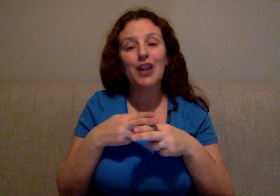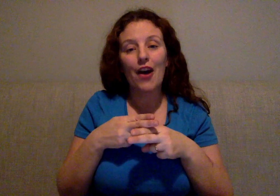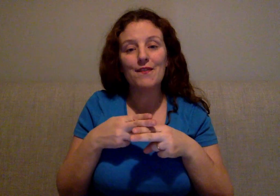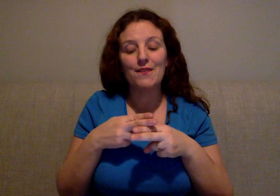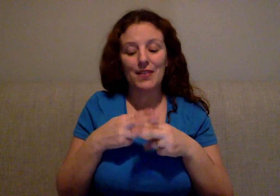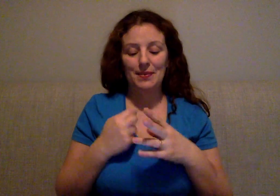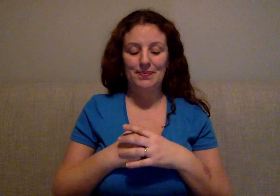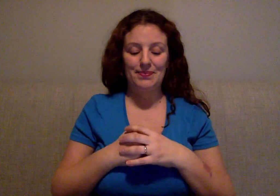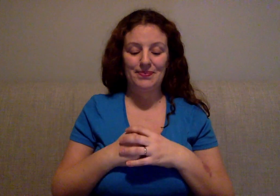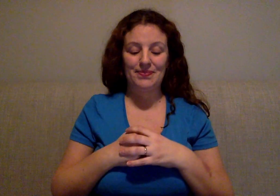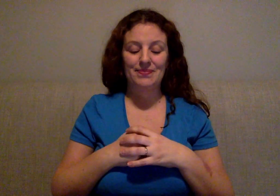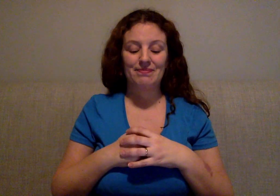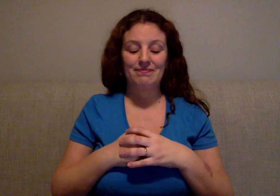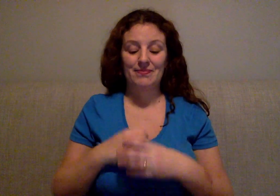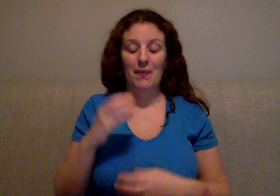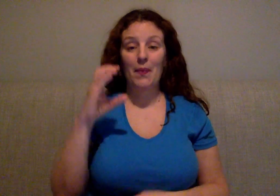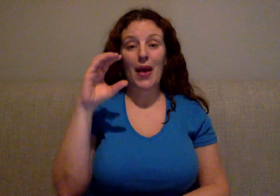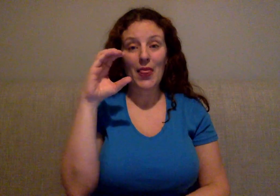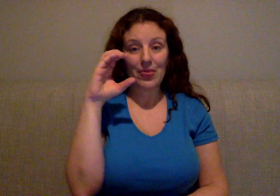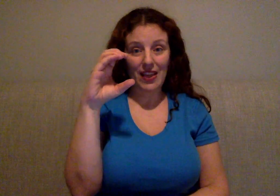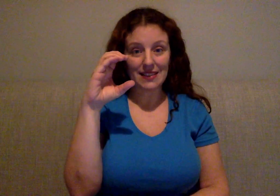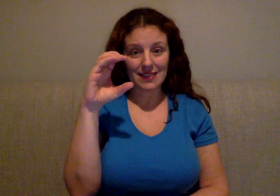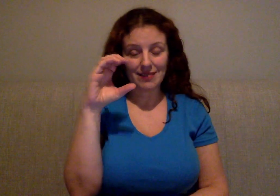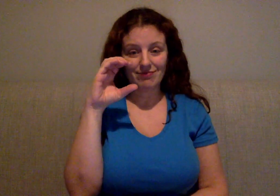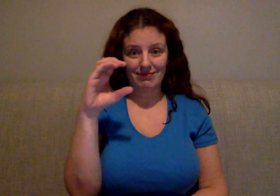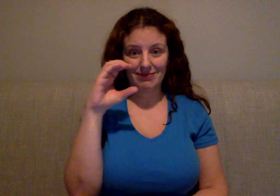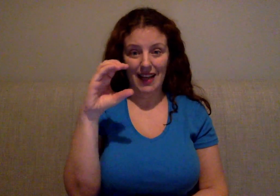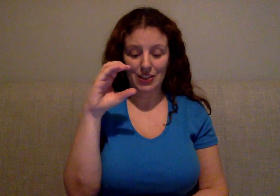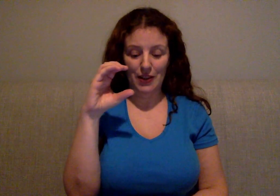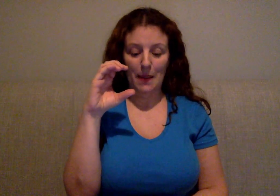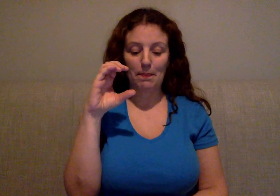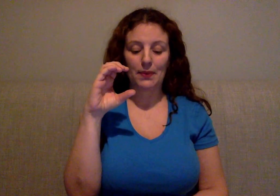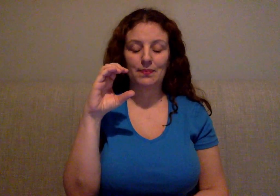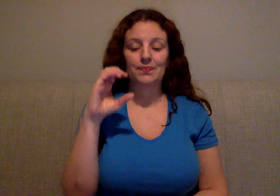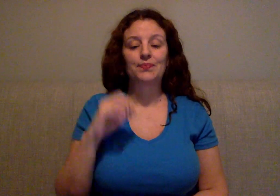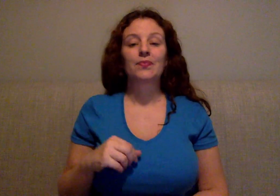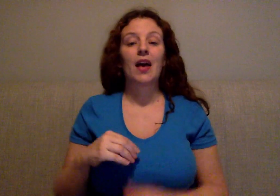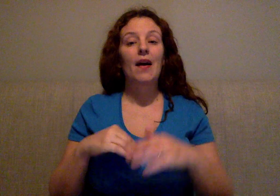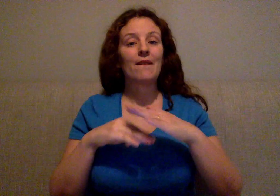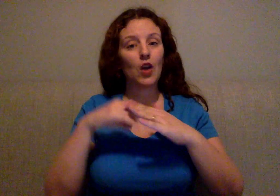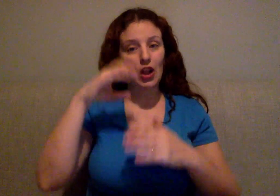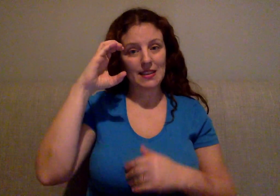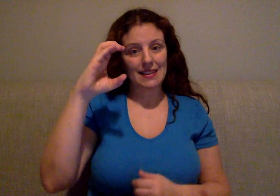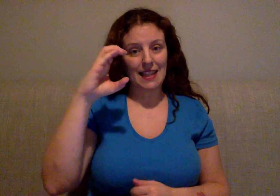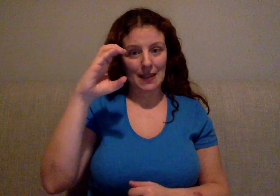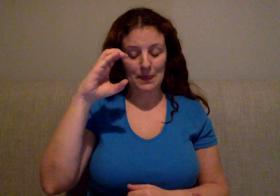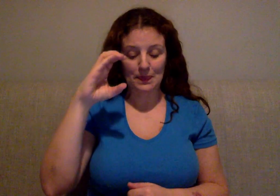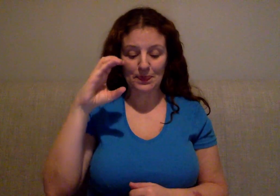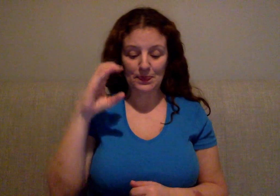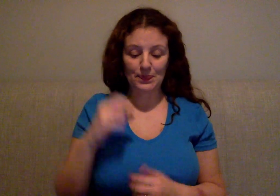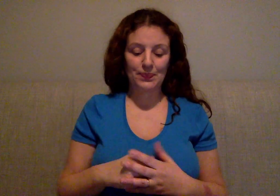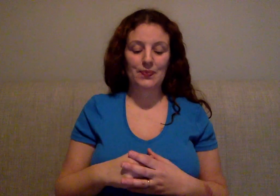KNIFE Full C handshape